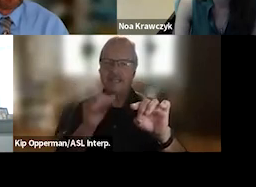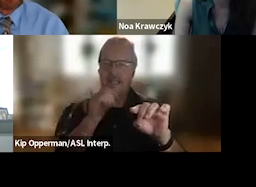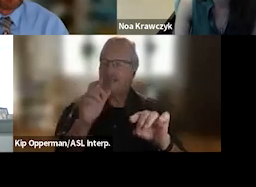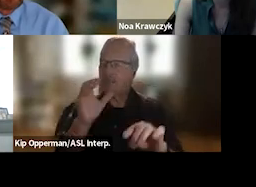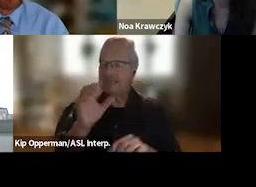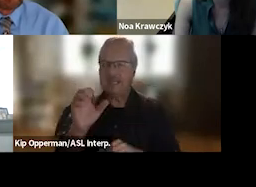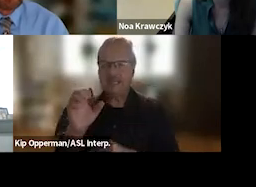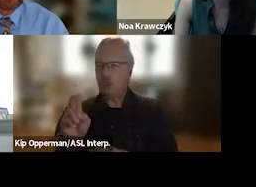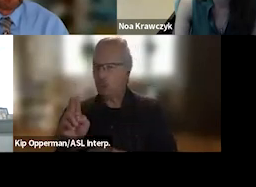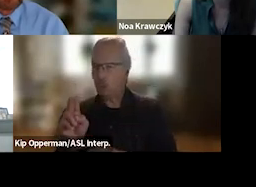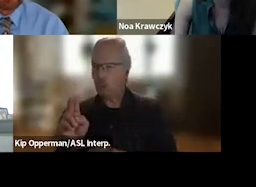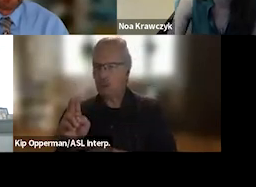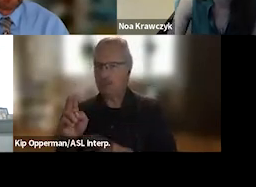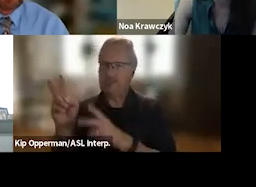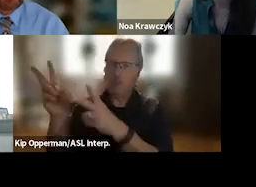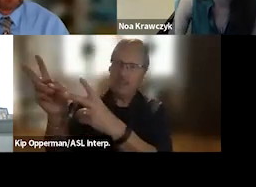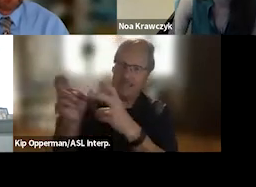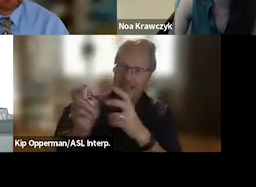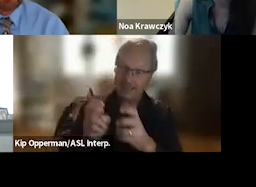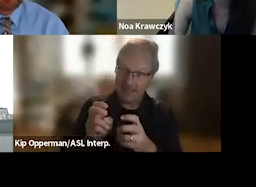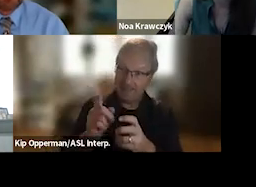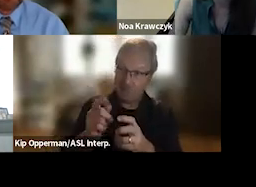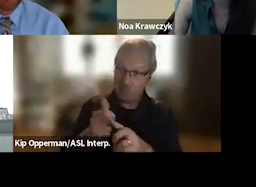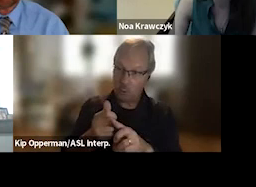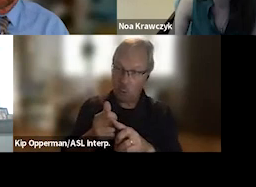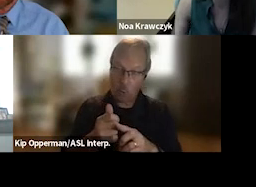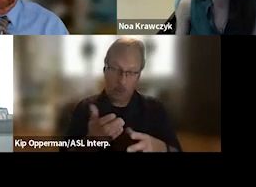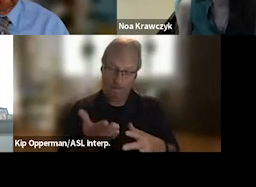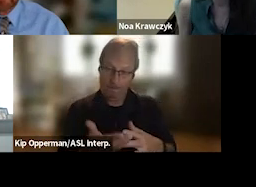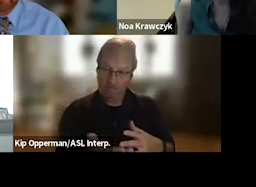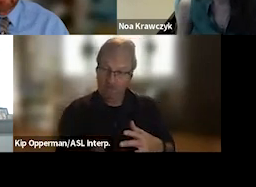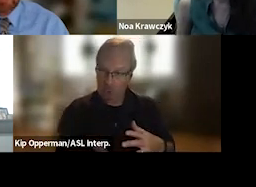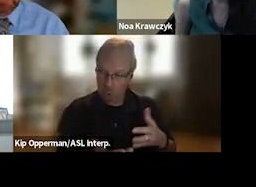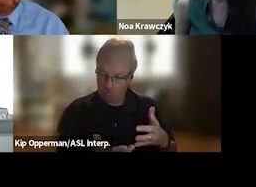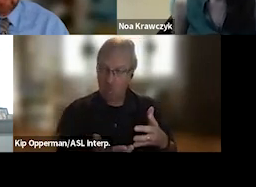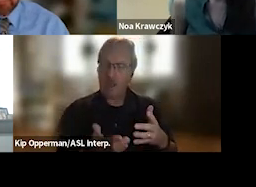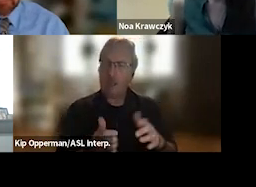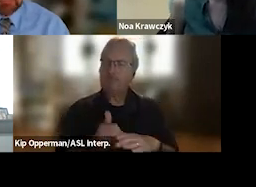but if you'd like to download a copy just for your own portfolio, that's also being placed in the chat right now.